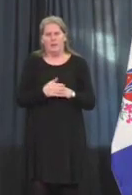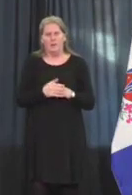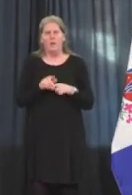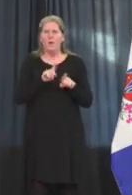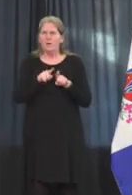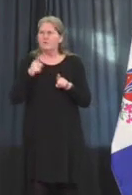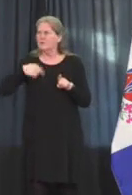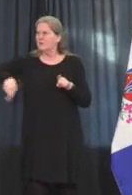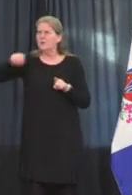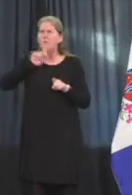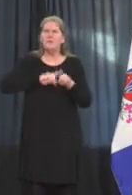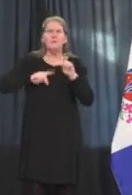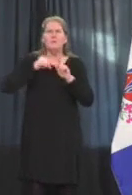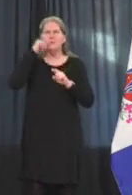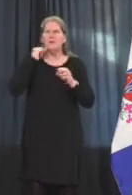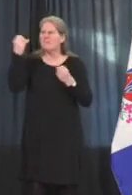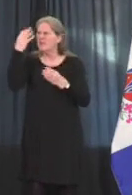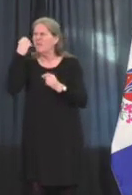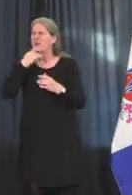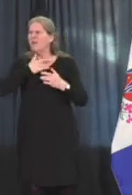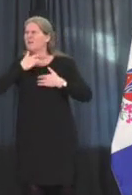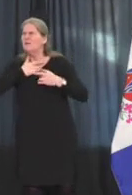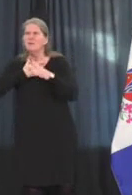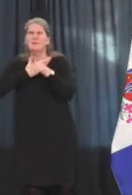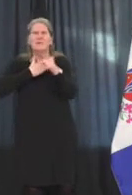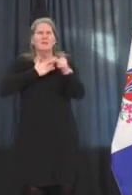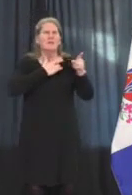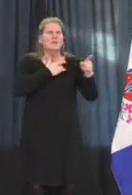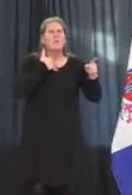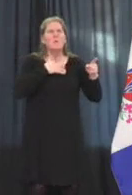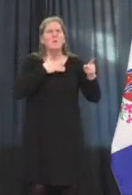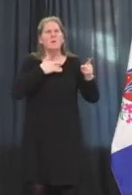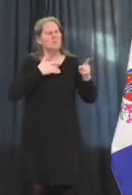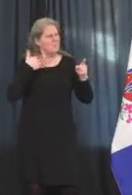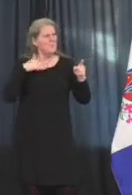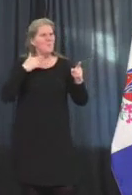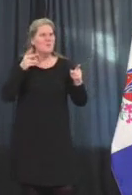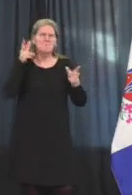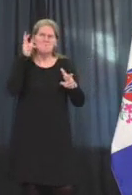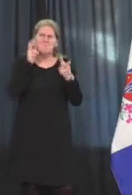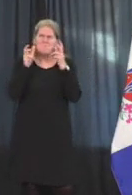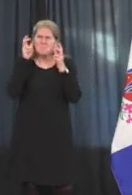HEARING FROM YUKONERS. THIS AFTERNOON, I WILL JUST SPEND A FEW MINUTES DISCUSSING